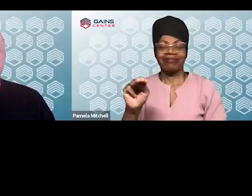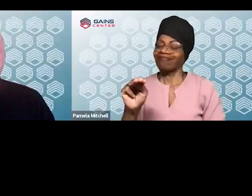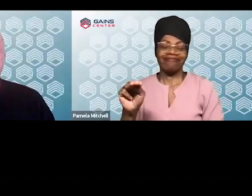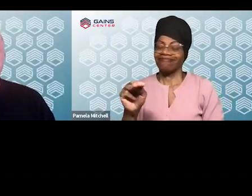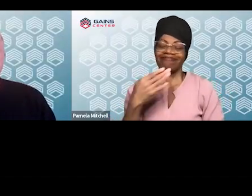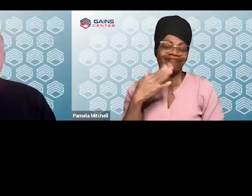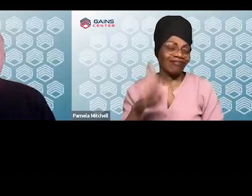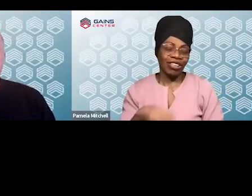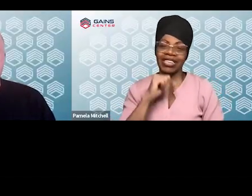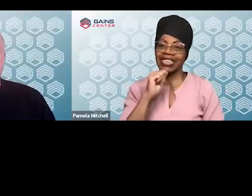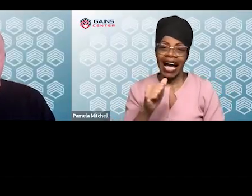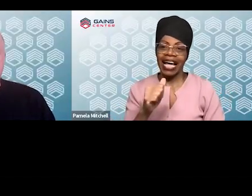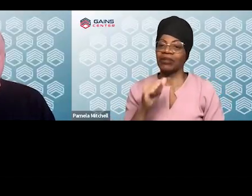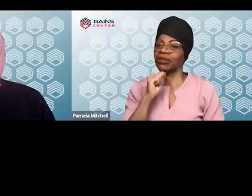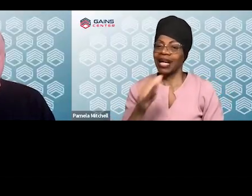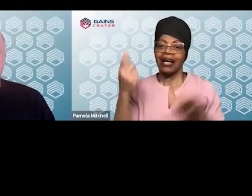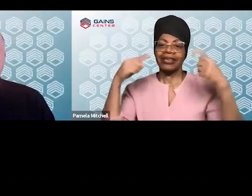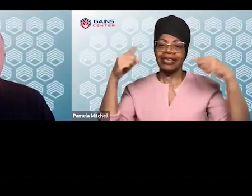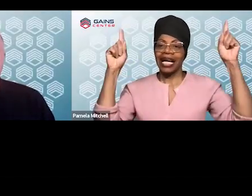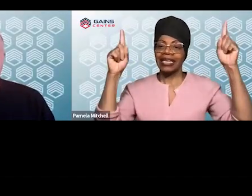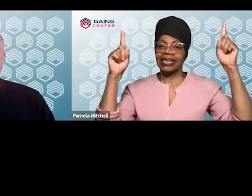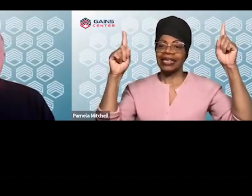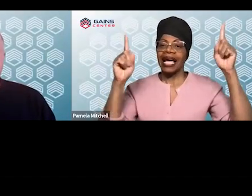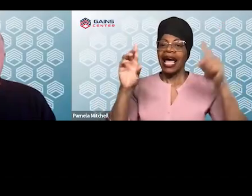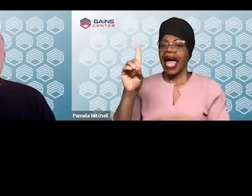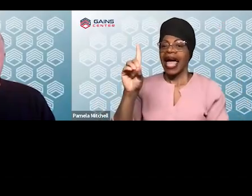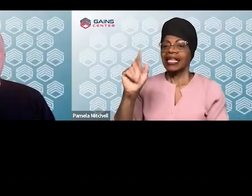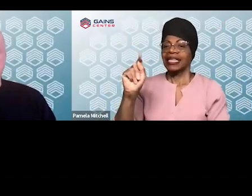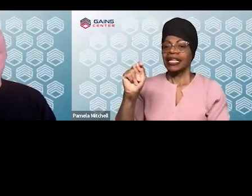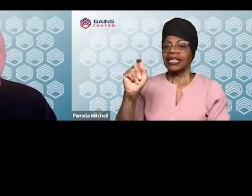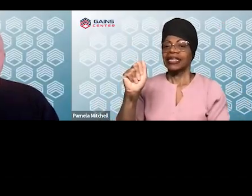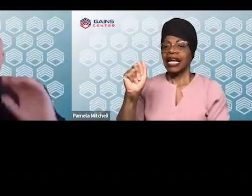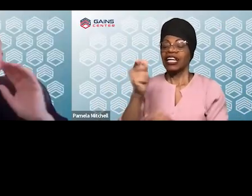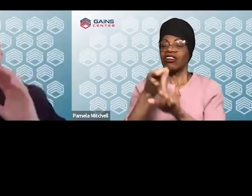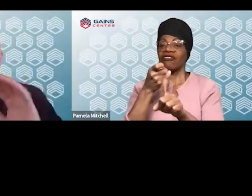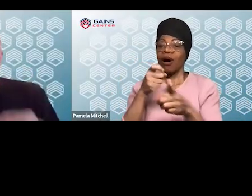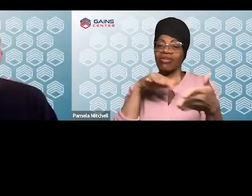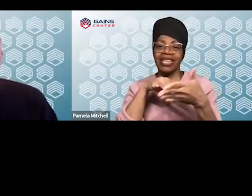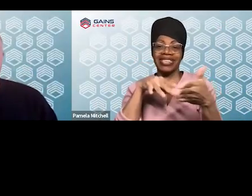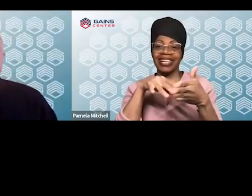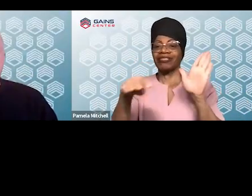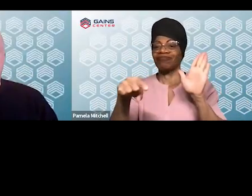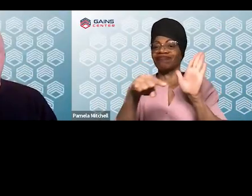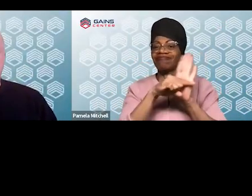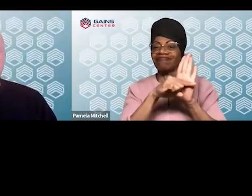and the data from this study were negative. Now, what the point of that